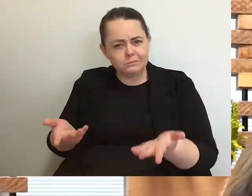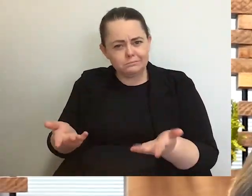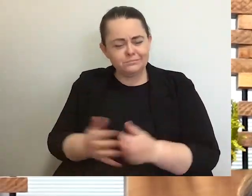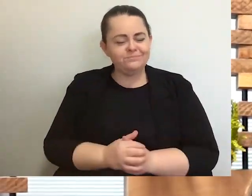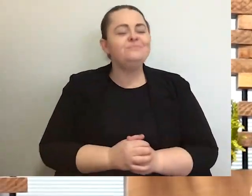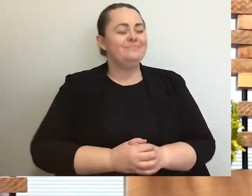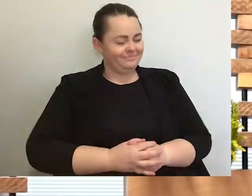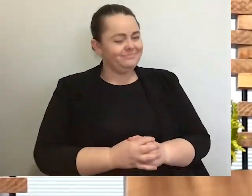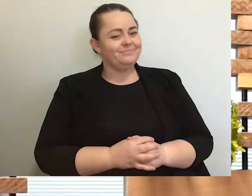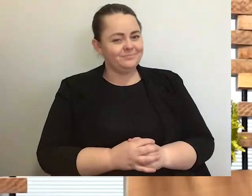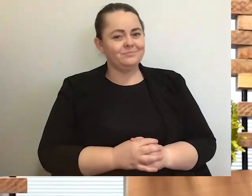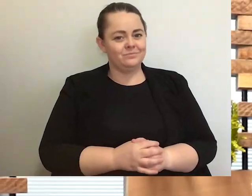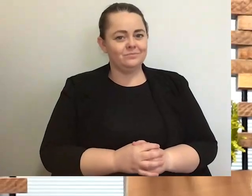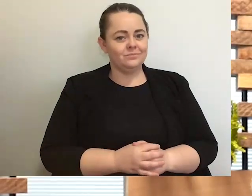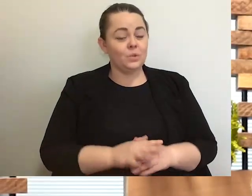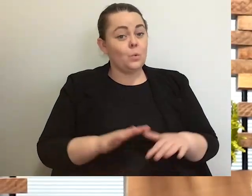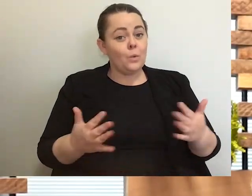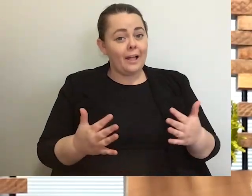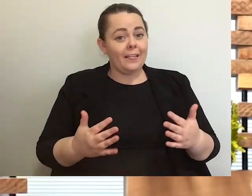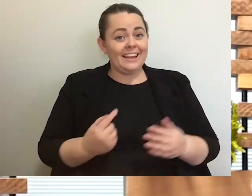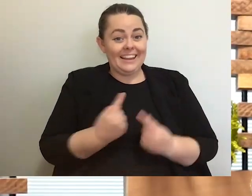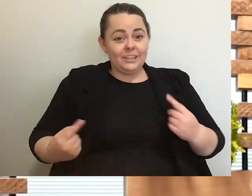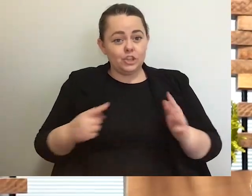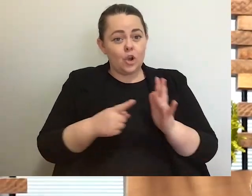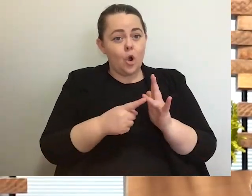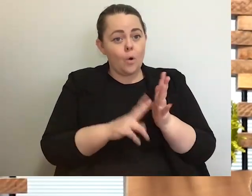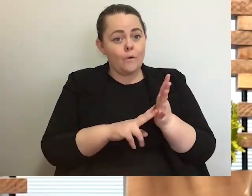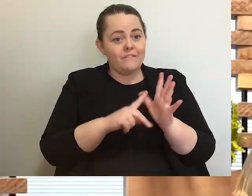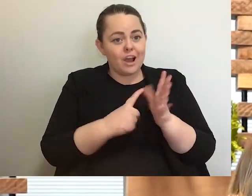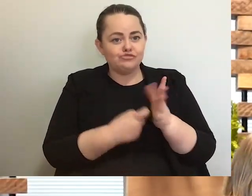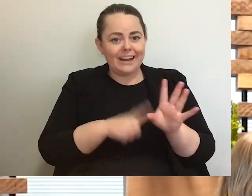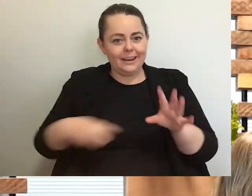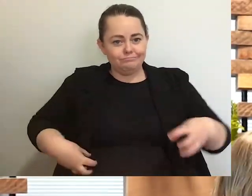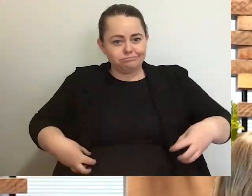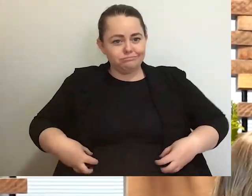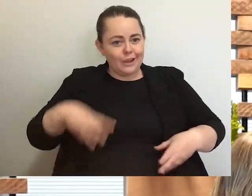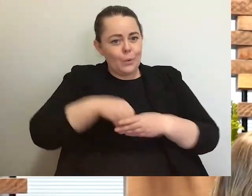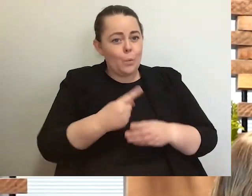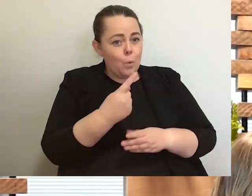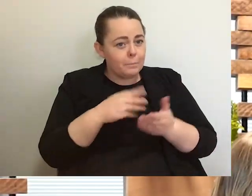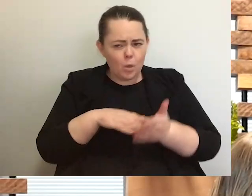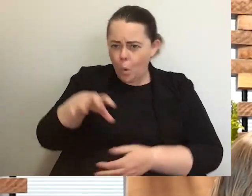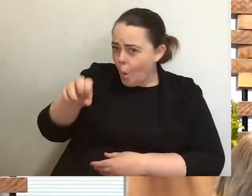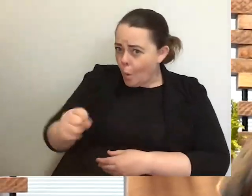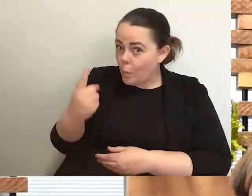So each ovary contains about a million... Woah, stop right there Alison. A million?